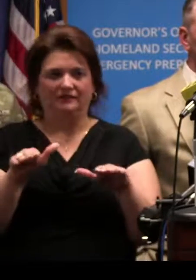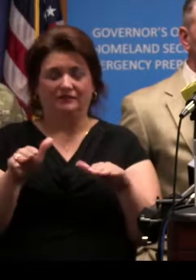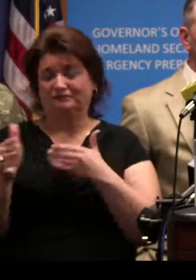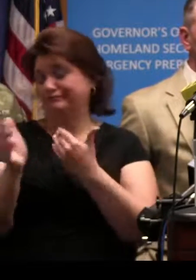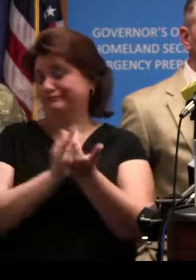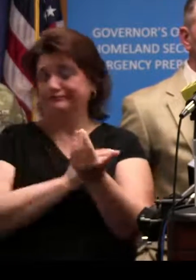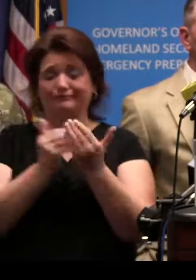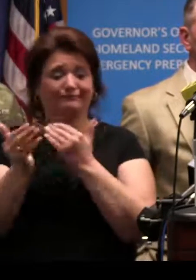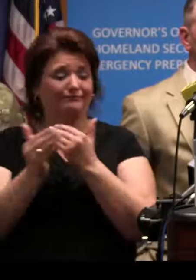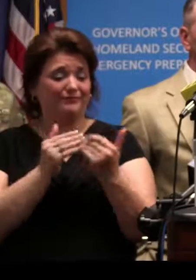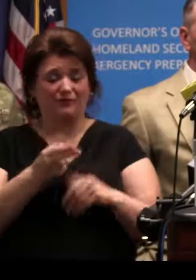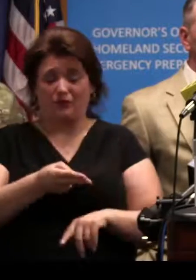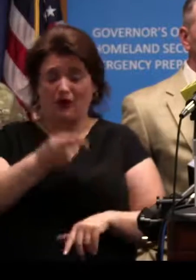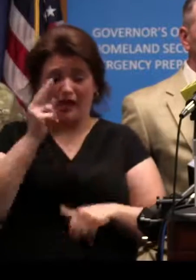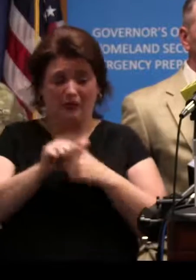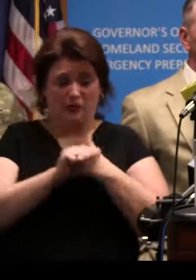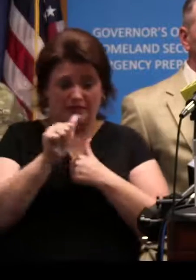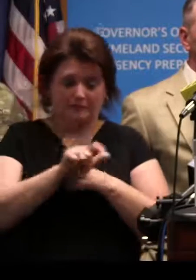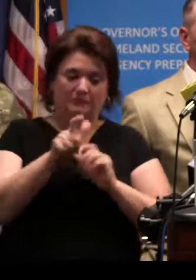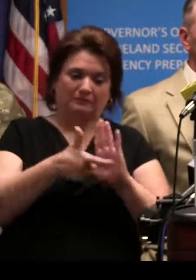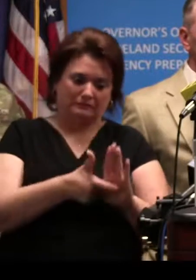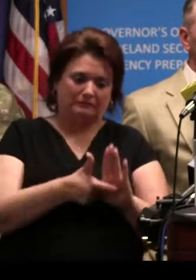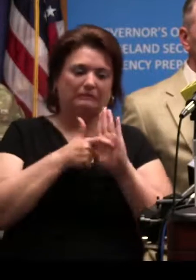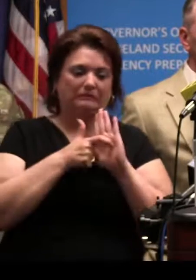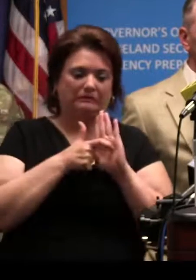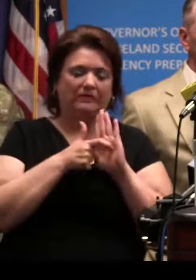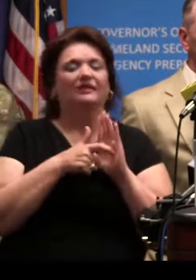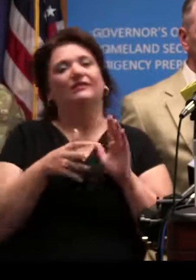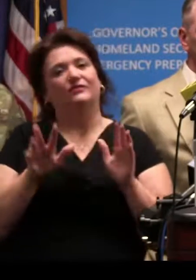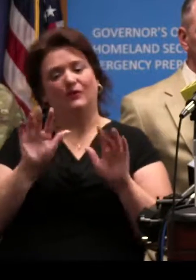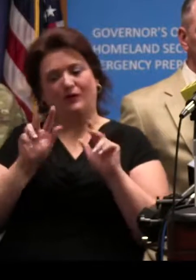the special risk area and that's why we continue them for people don't look at